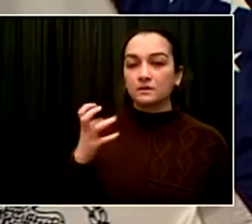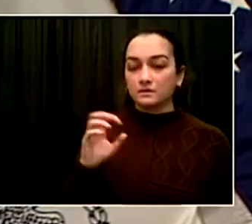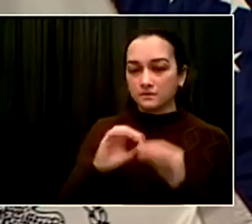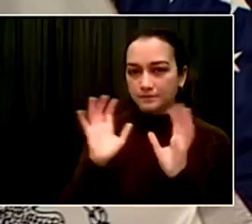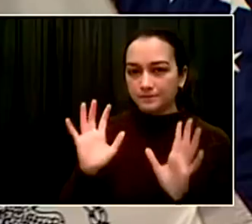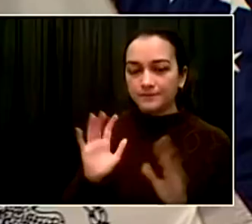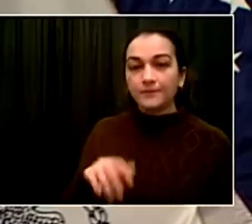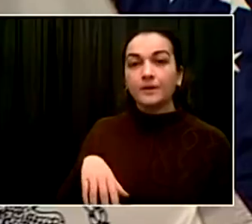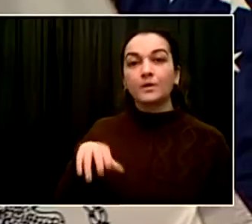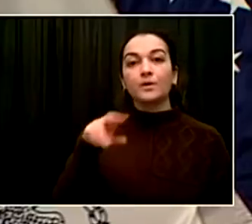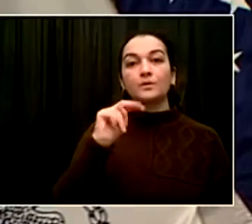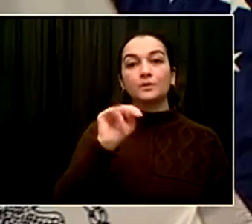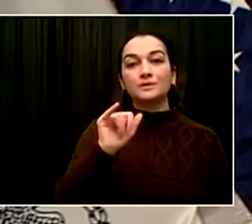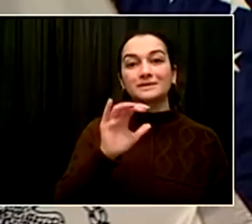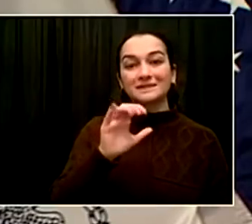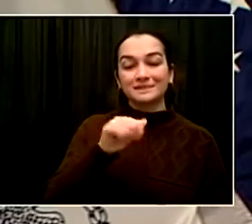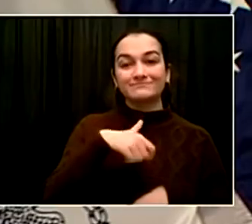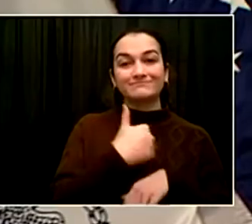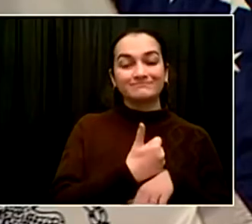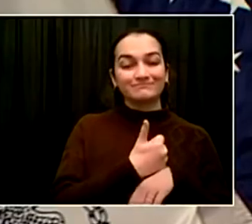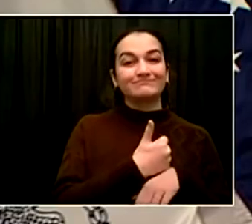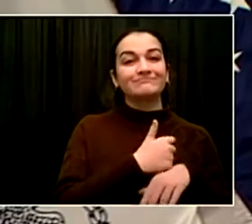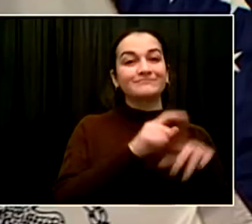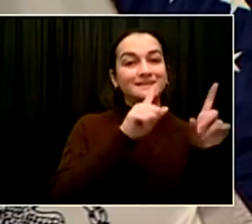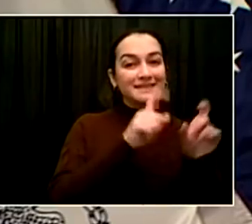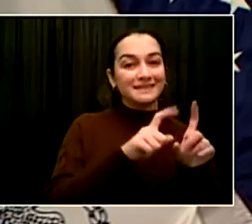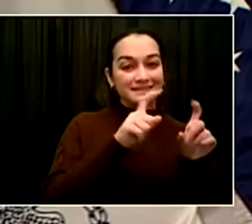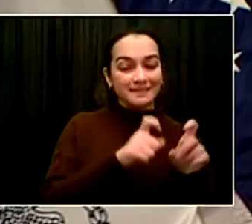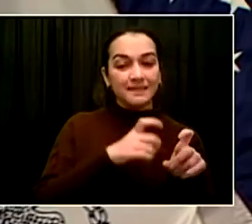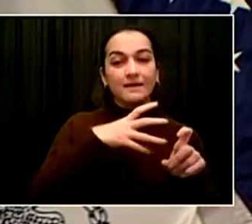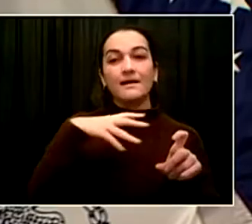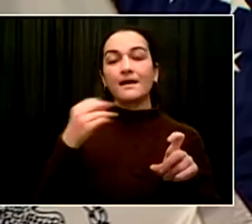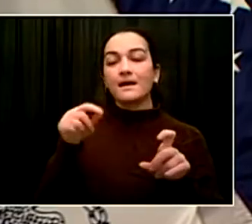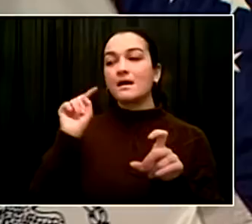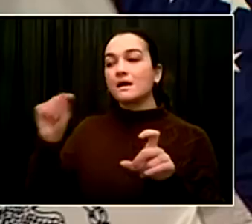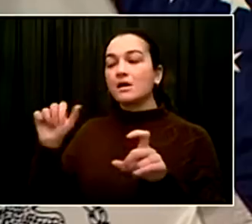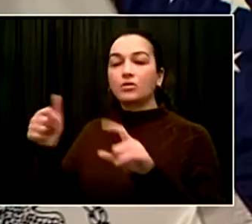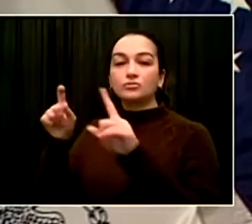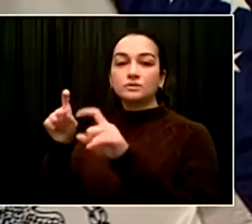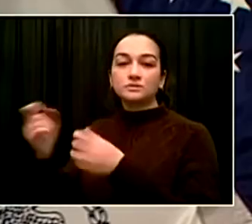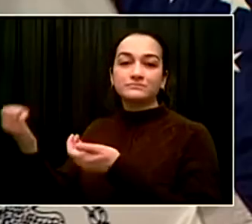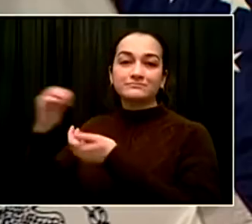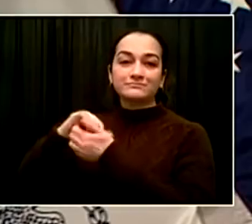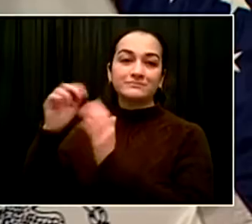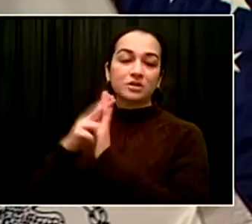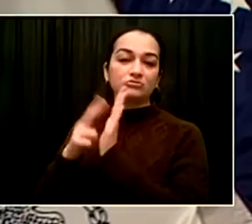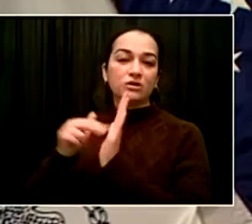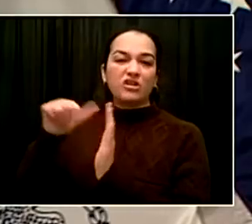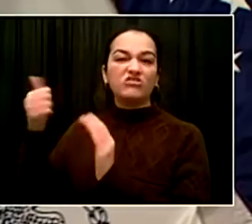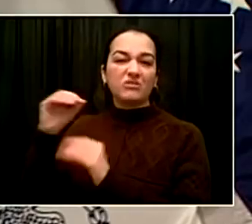RUN SITES VERSUS RUN BY CONTRACTORS BUT ALSO I'M SAYING